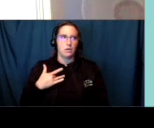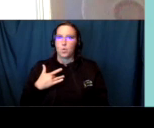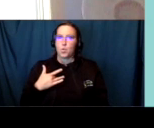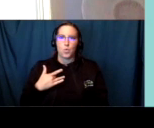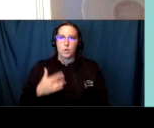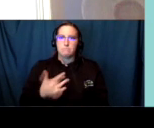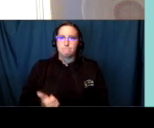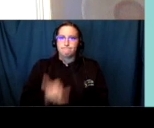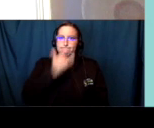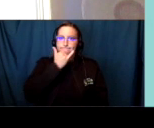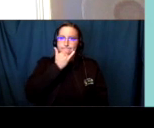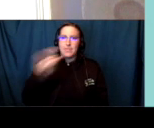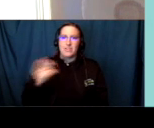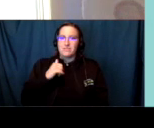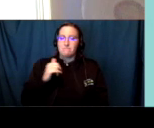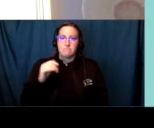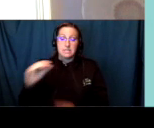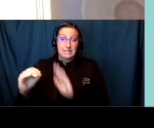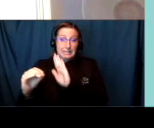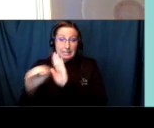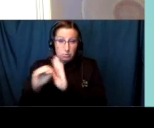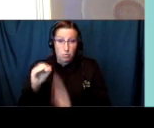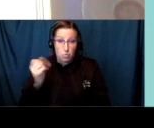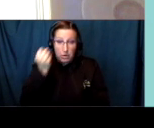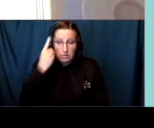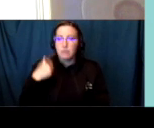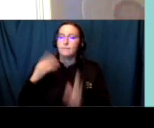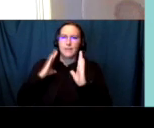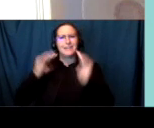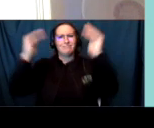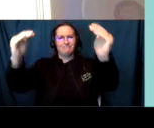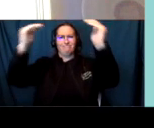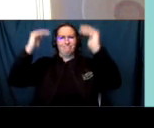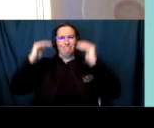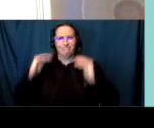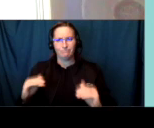You're gonna reduce your set size down. You can break down the auditory skill